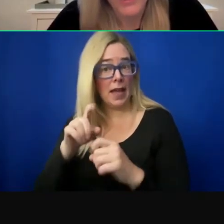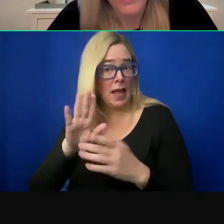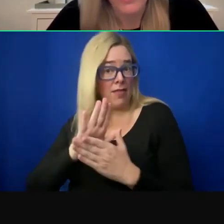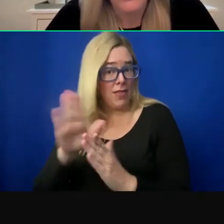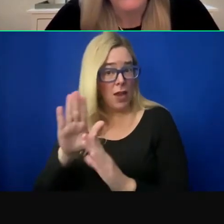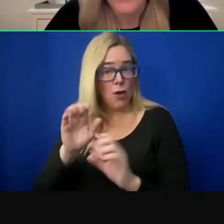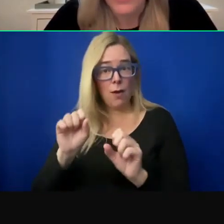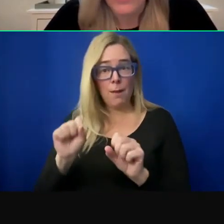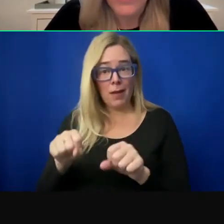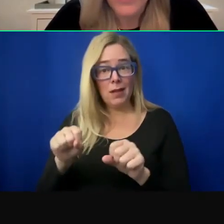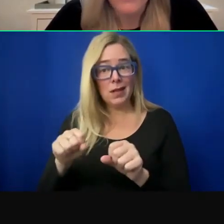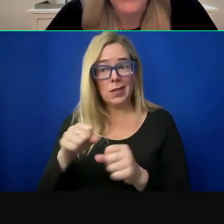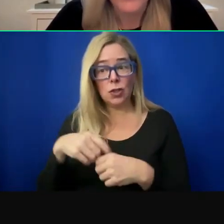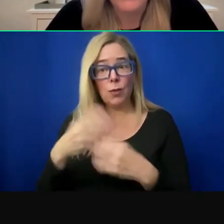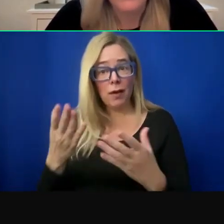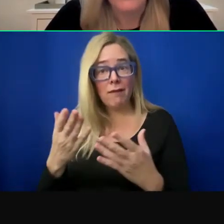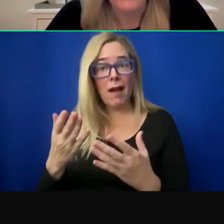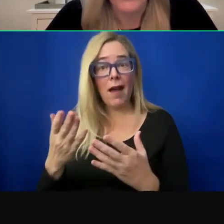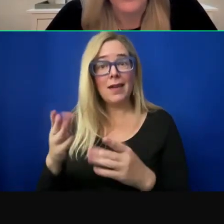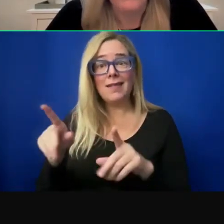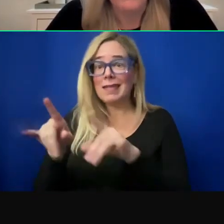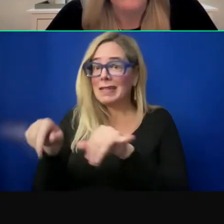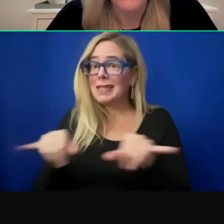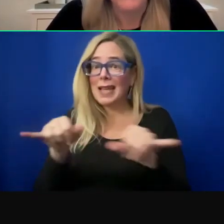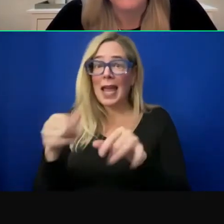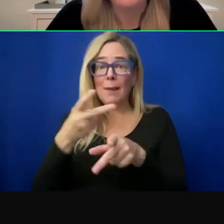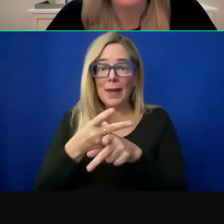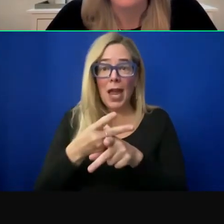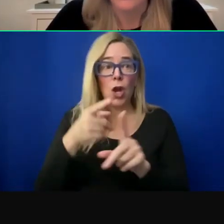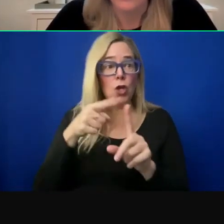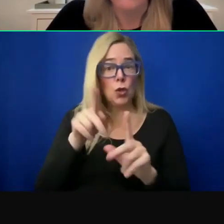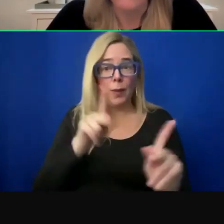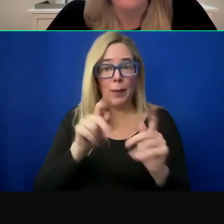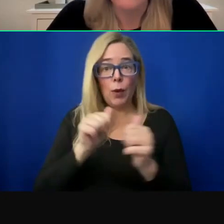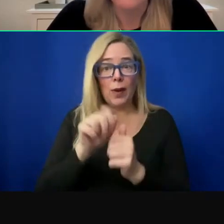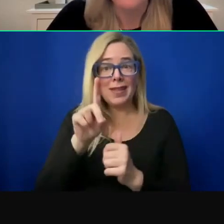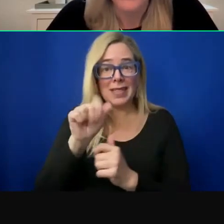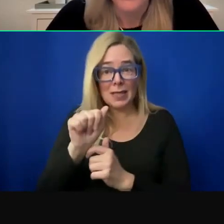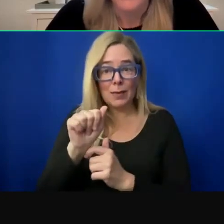care to patients with disabilities as those without, less than half.